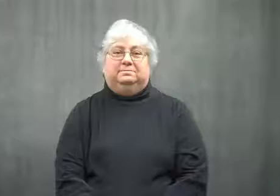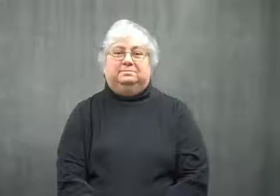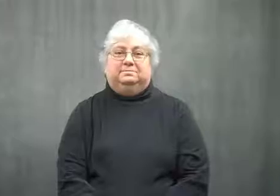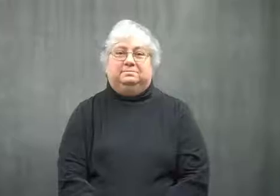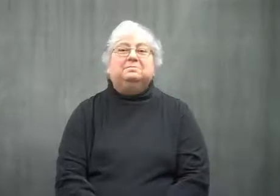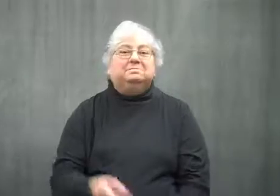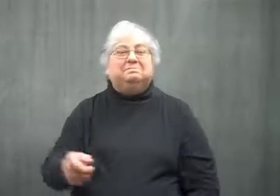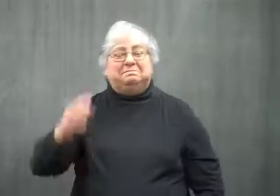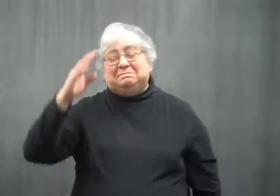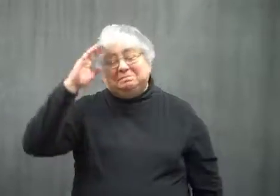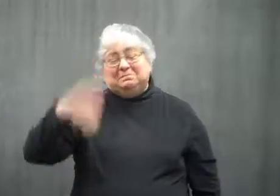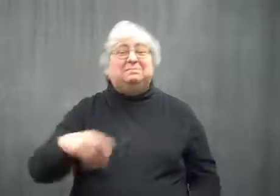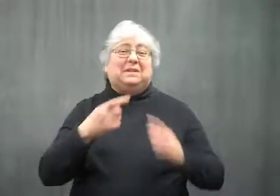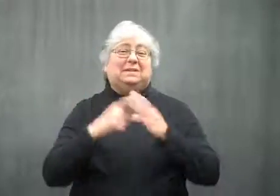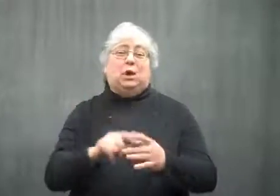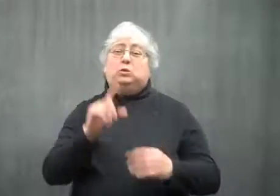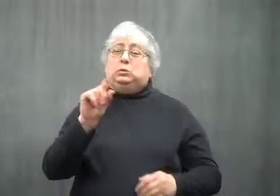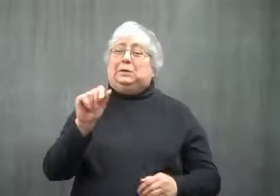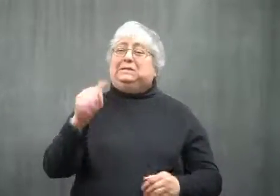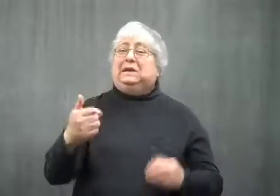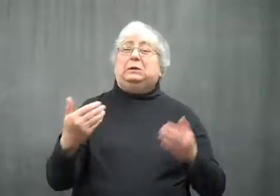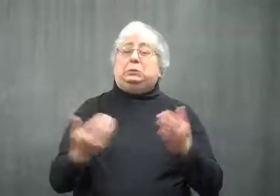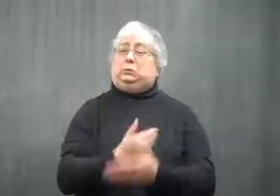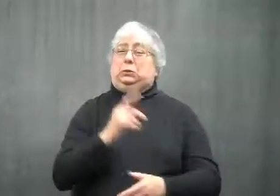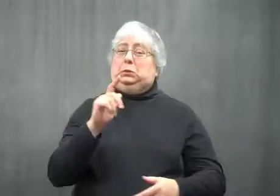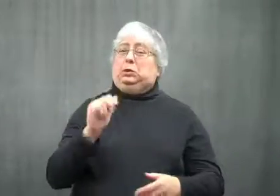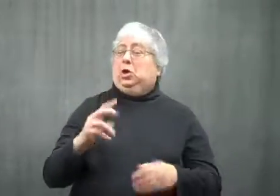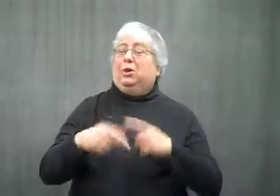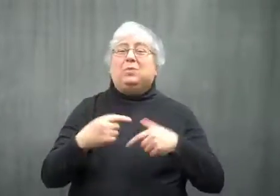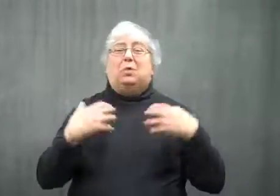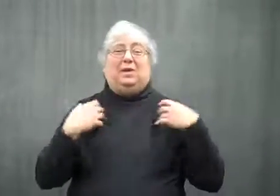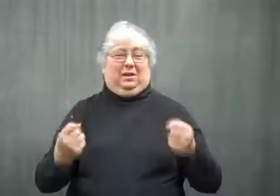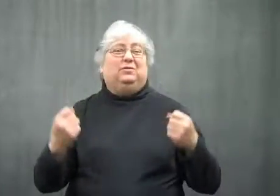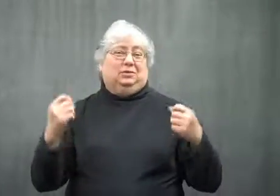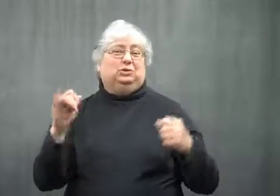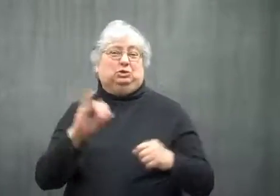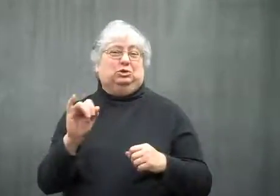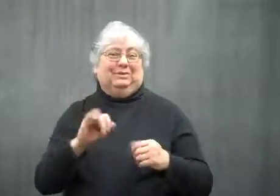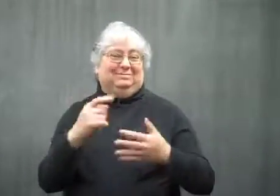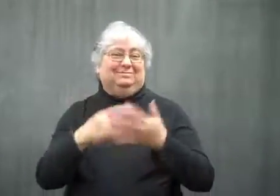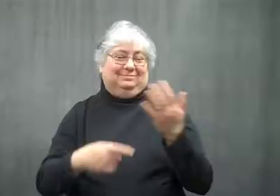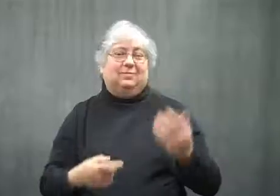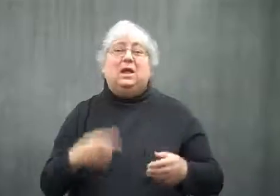You know that a new law regarding health insurance was enacted in 2010.